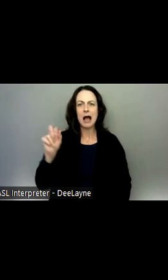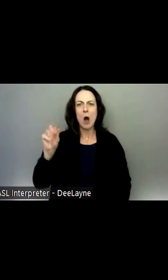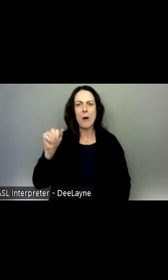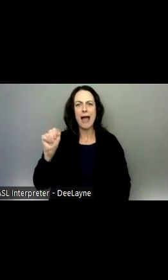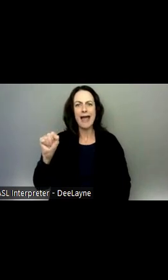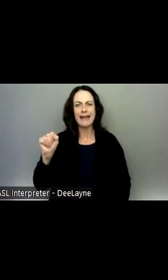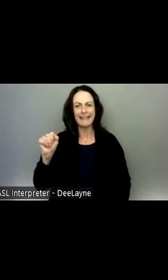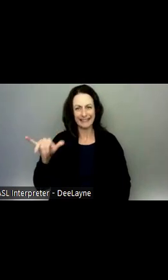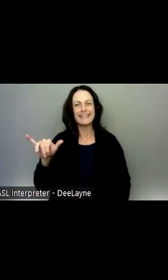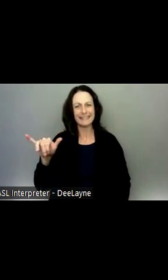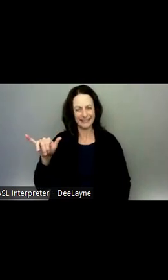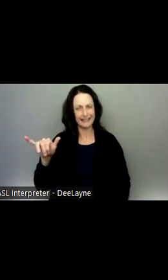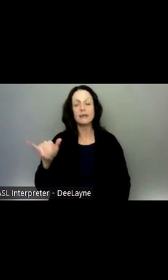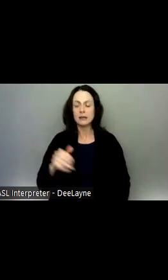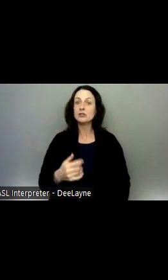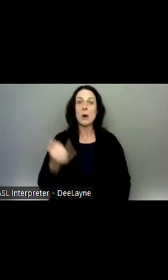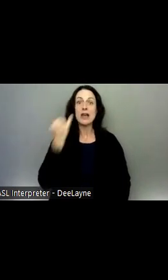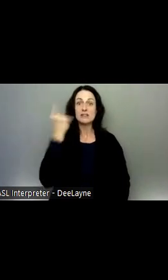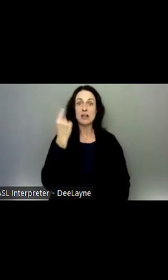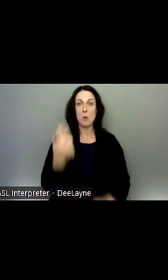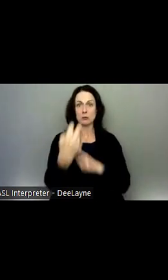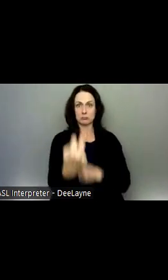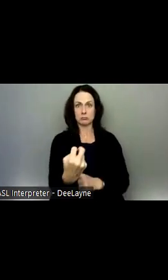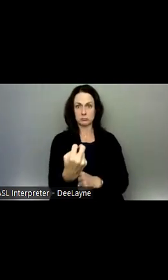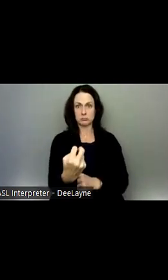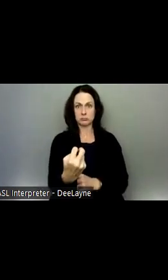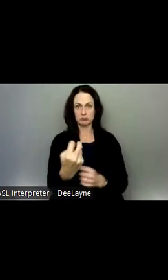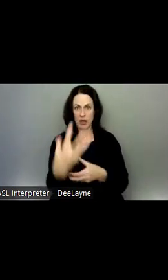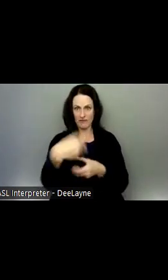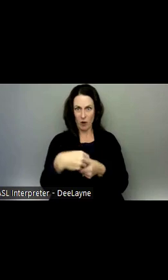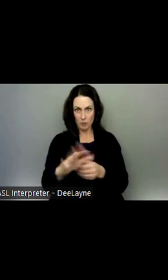someone will leave your session learning, knowing, having.